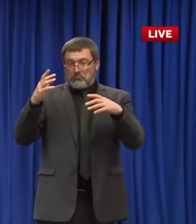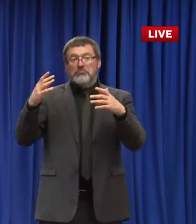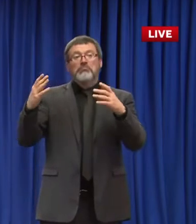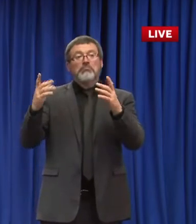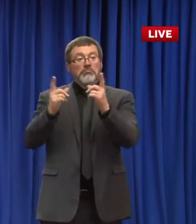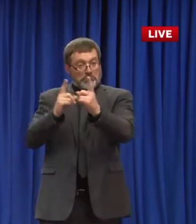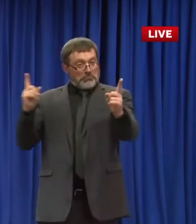TO EACH OTHER.